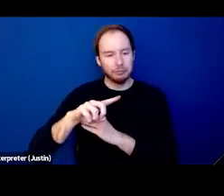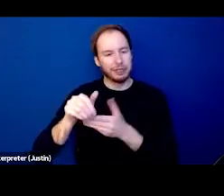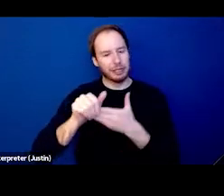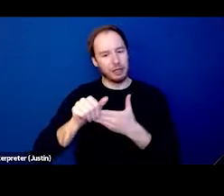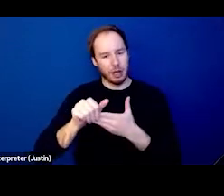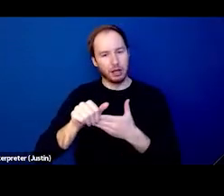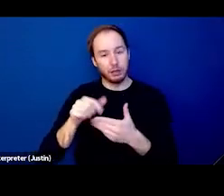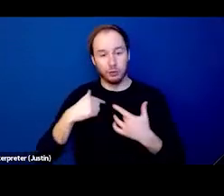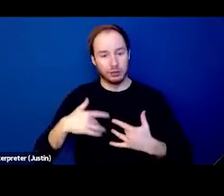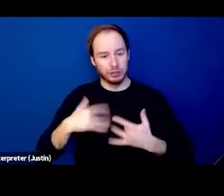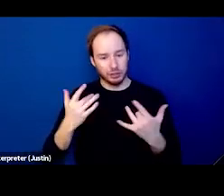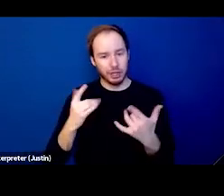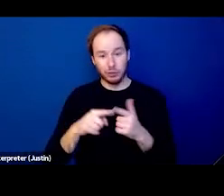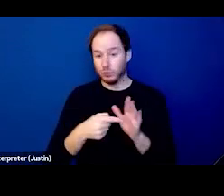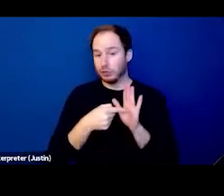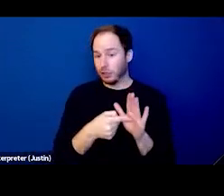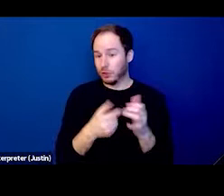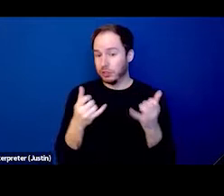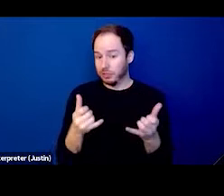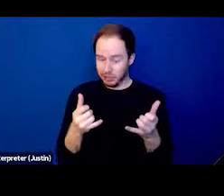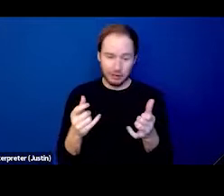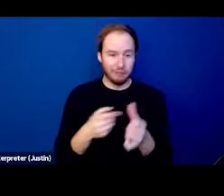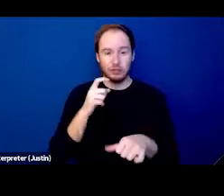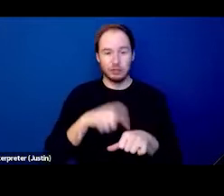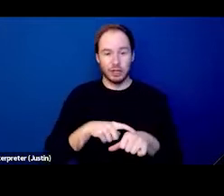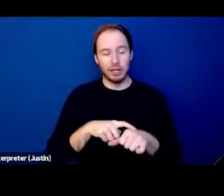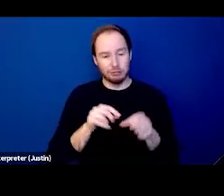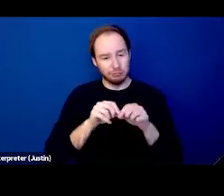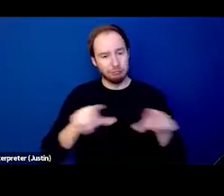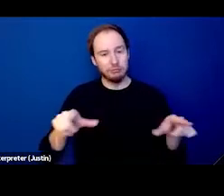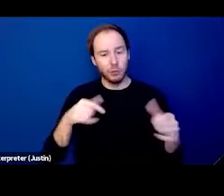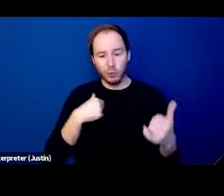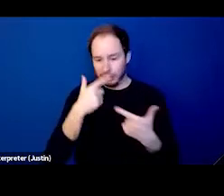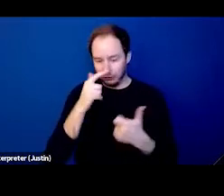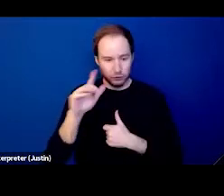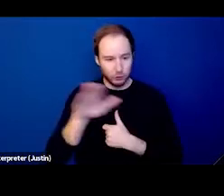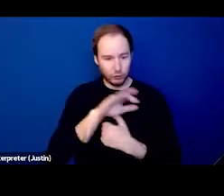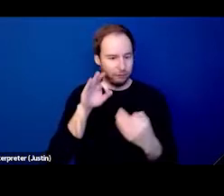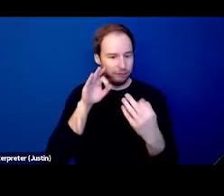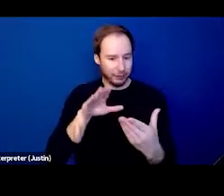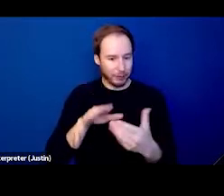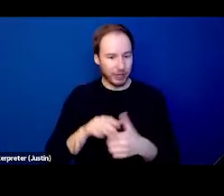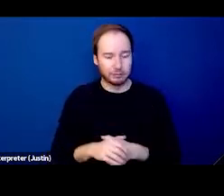We're excited to debut it and we're really looking forward to the feedback that we'll hear from the wider SOAR community.